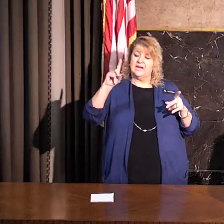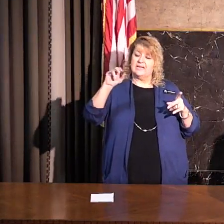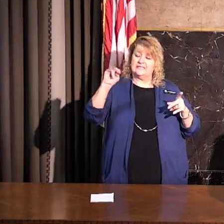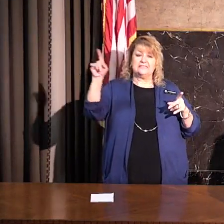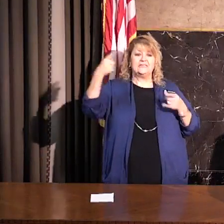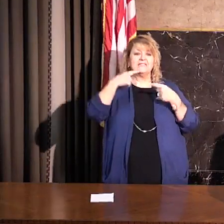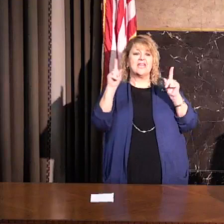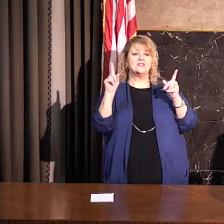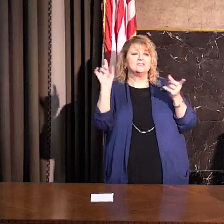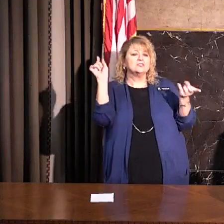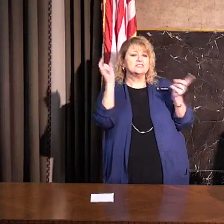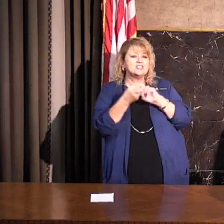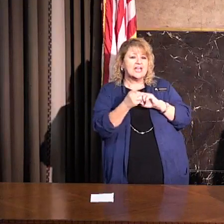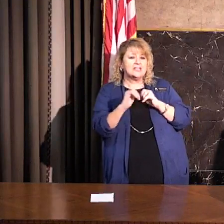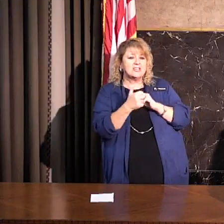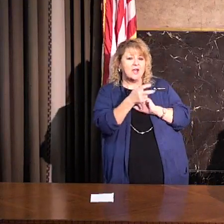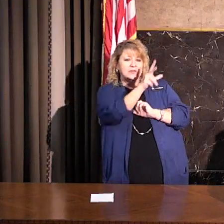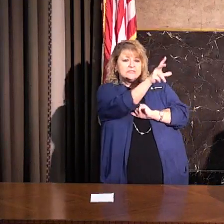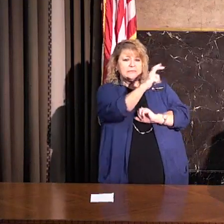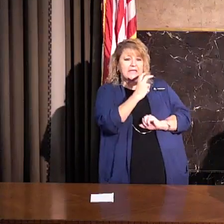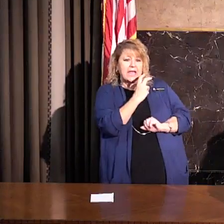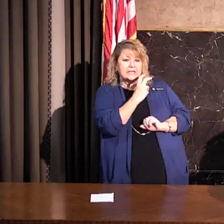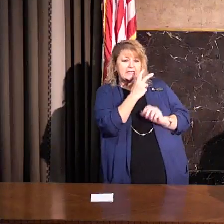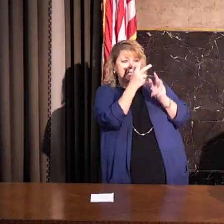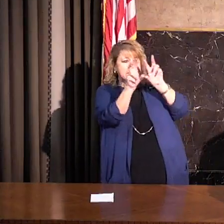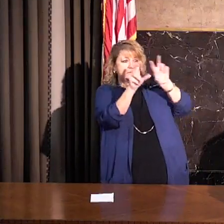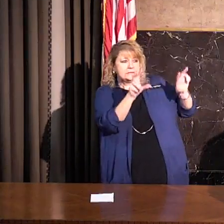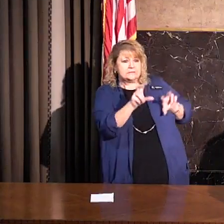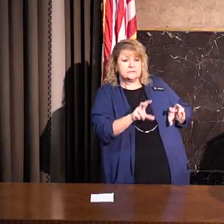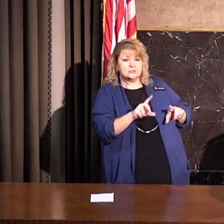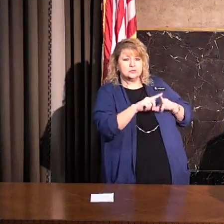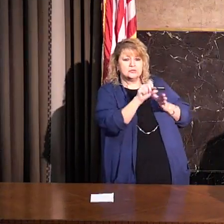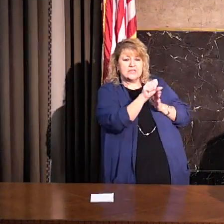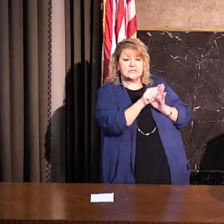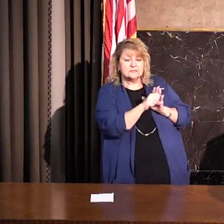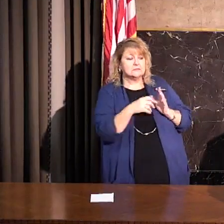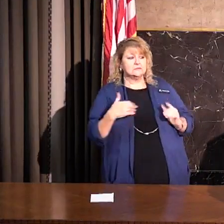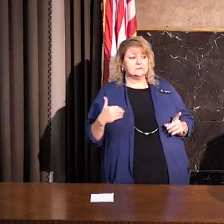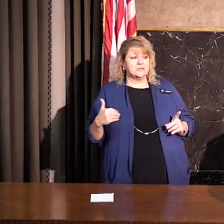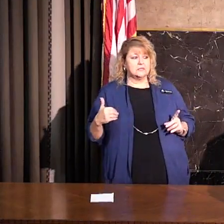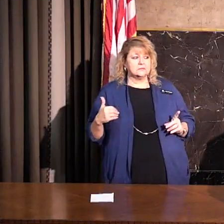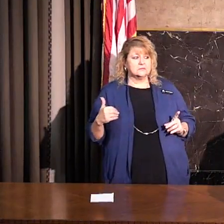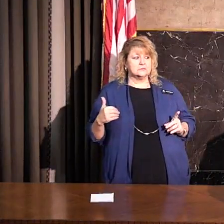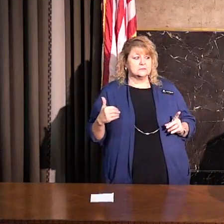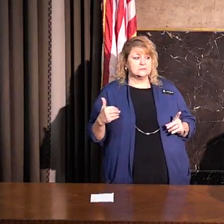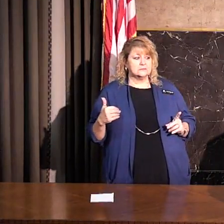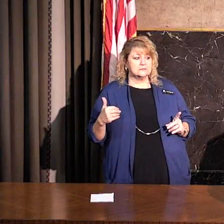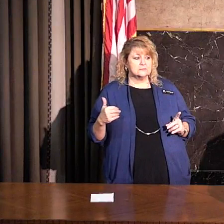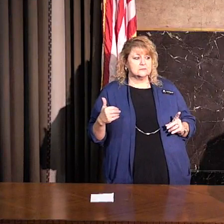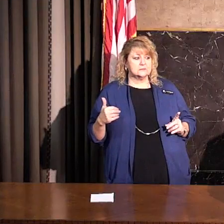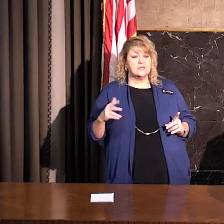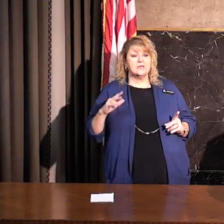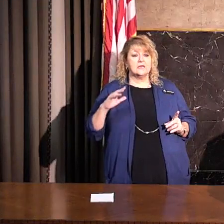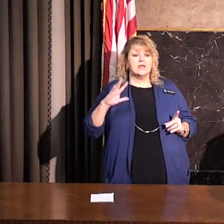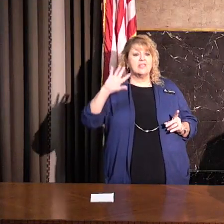allocating. Yeah, not yet. Um on that but not yet. The the